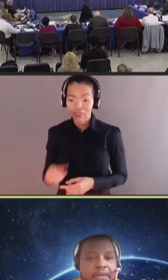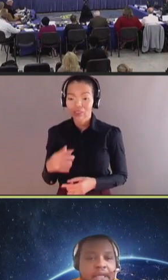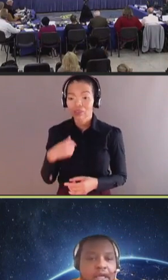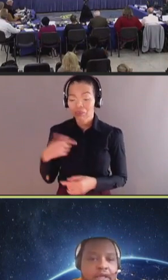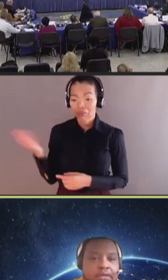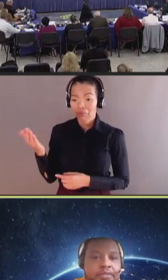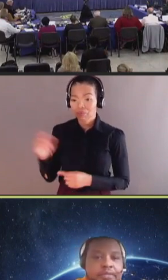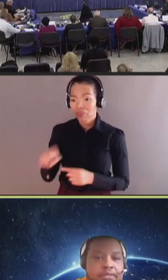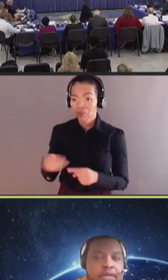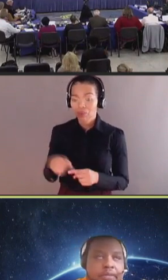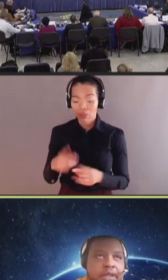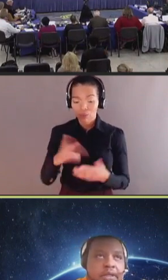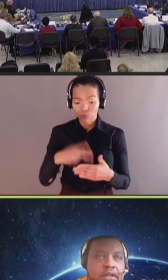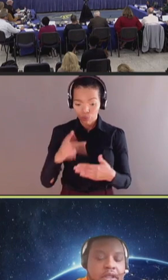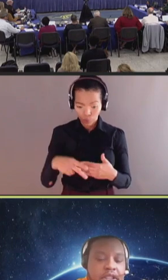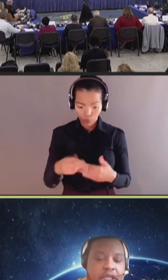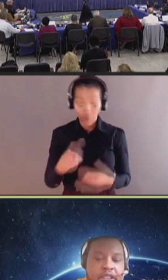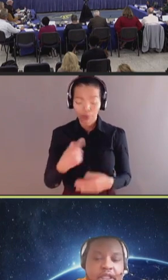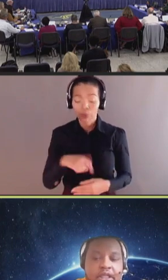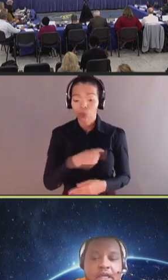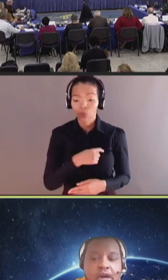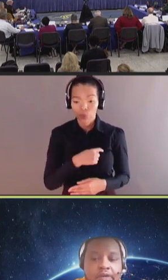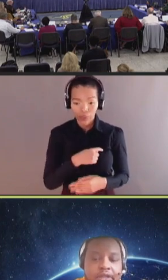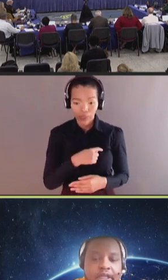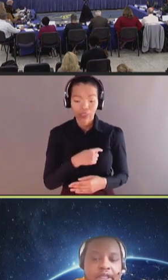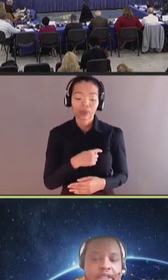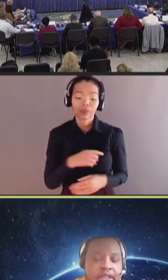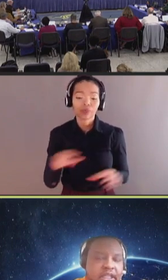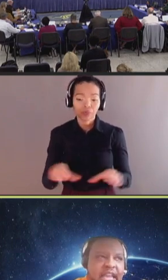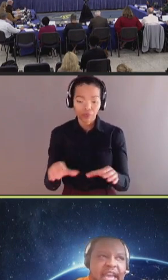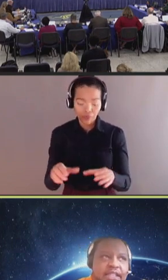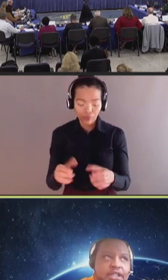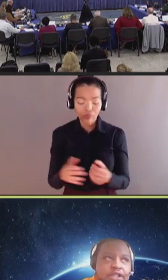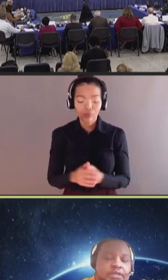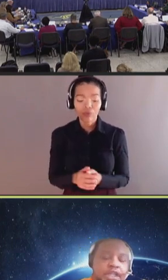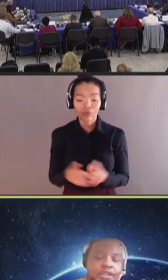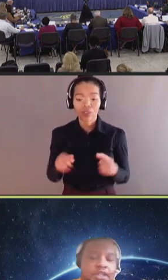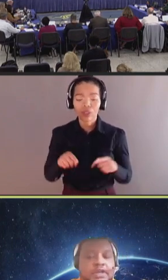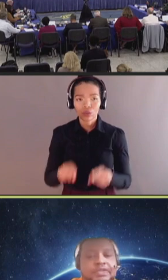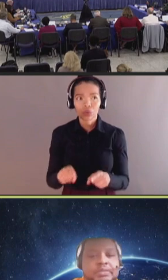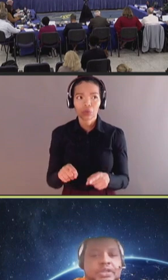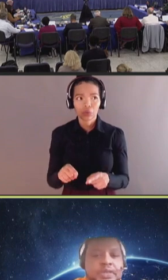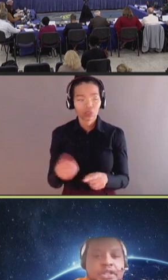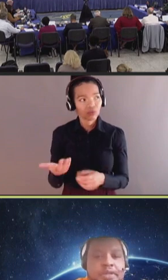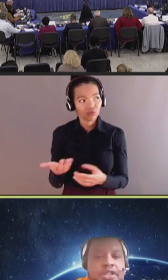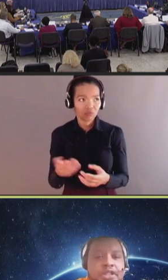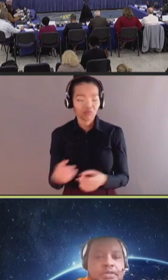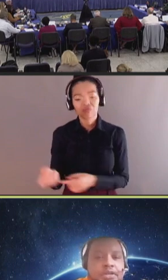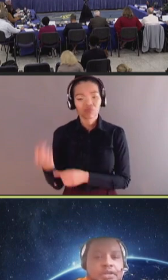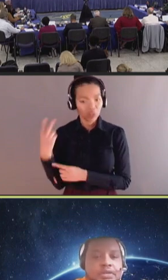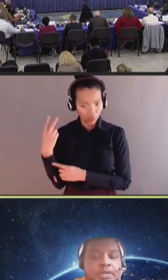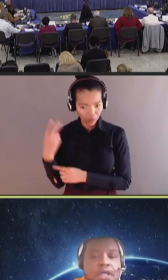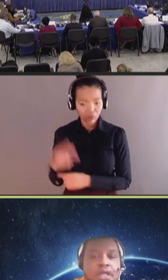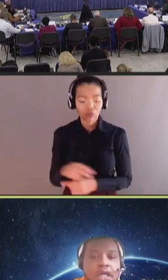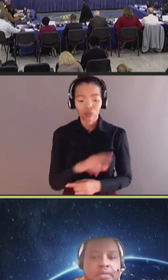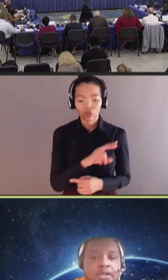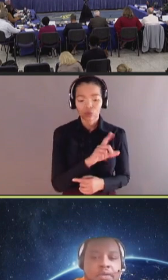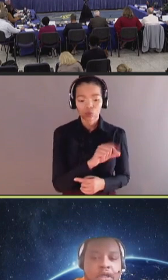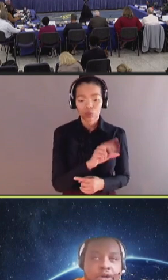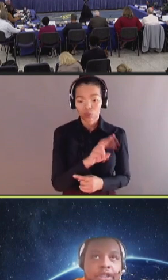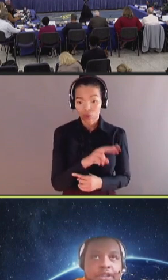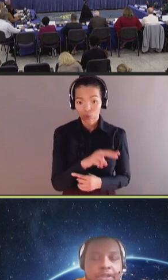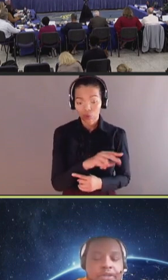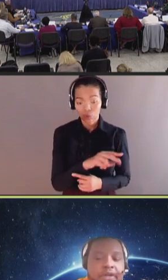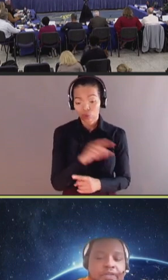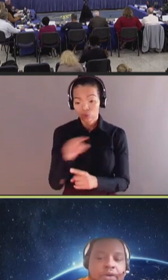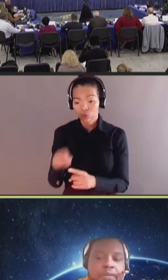that we conducted over the last two years. So, from 2022 to early 2024,